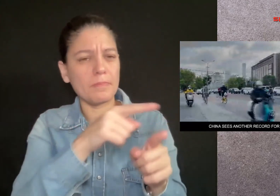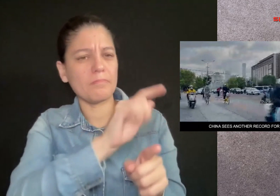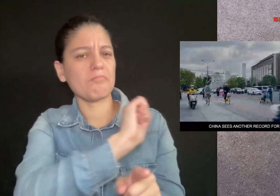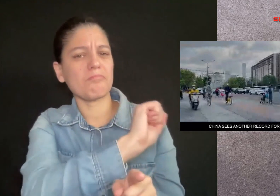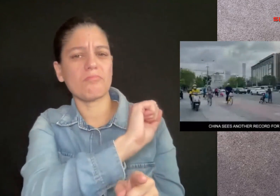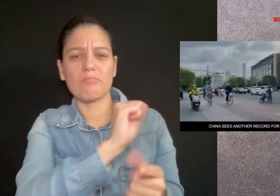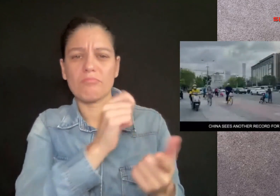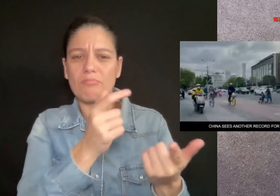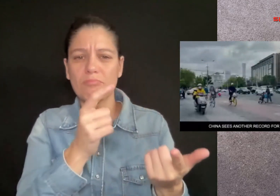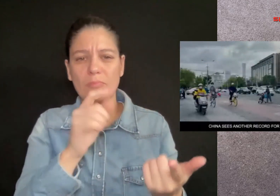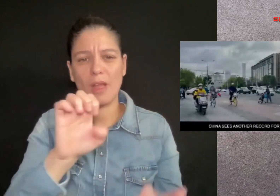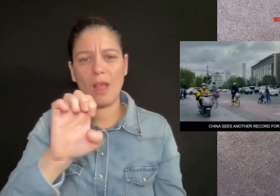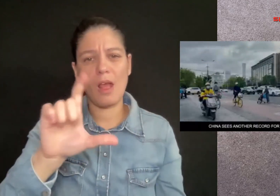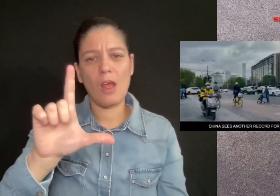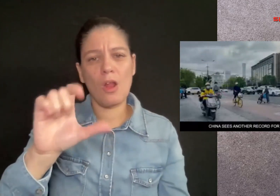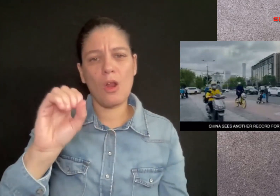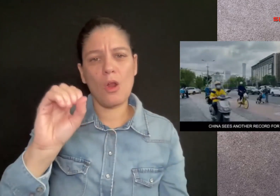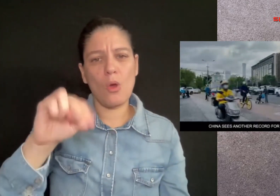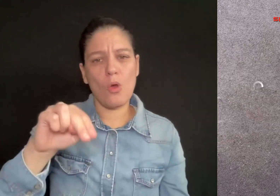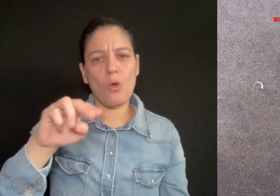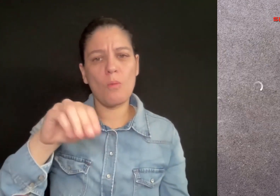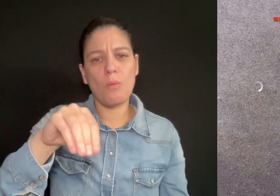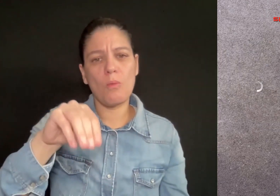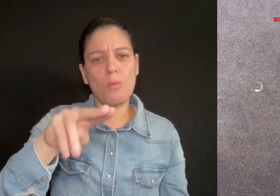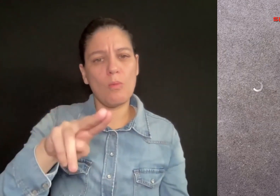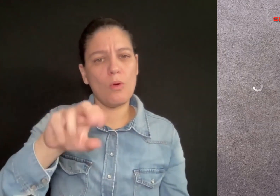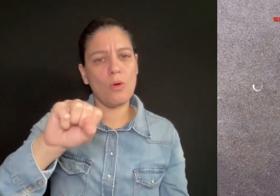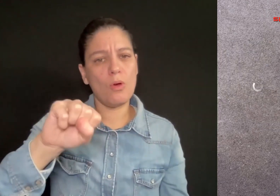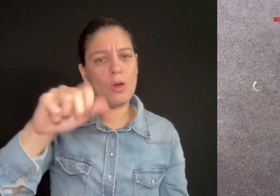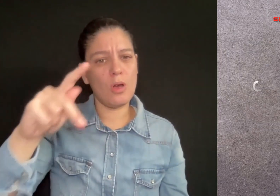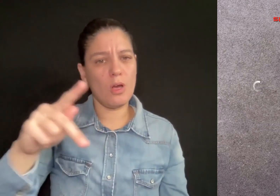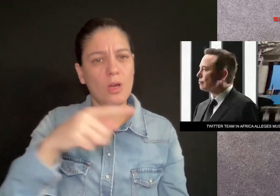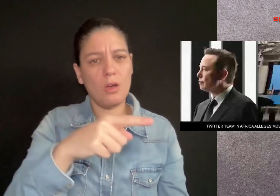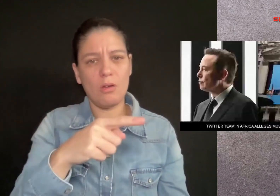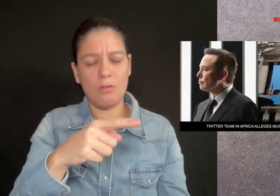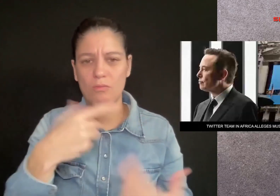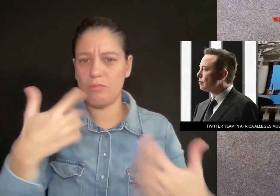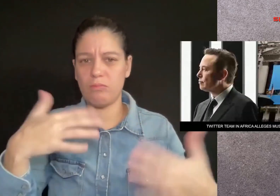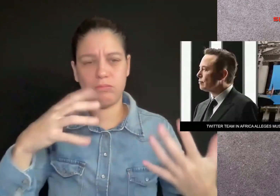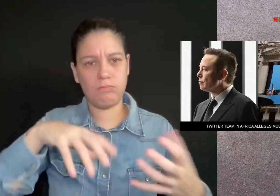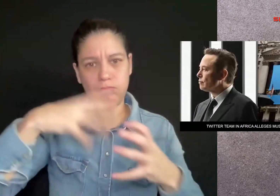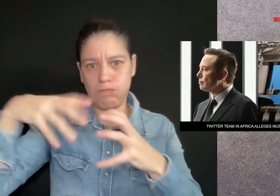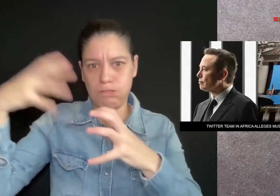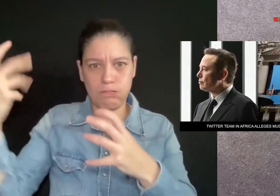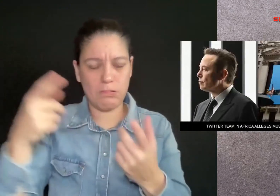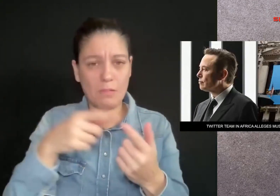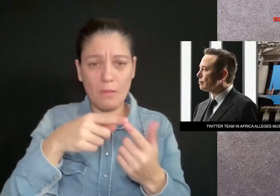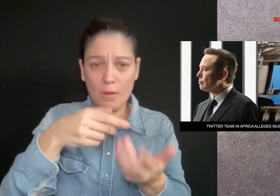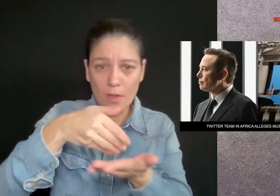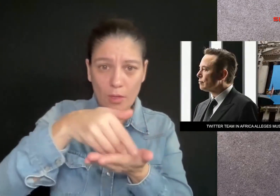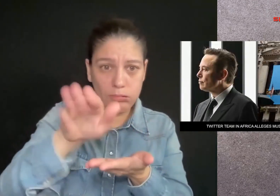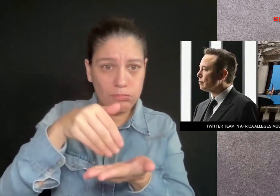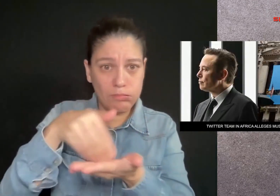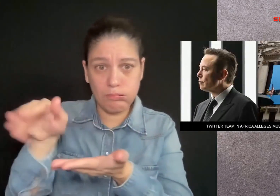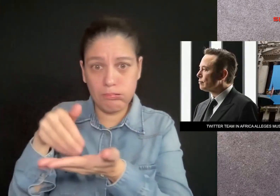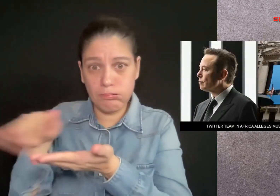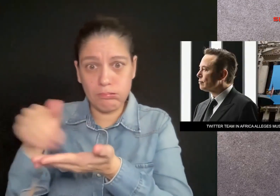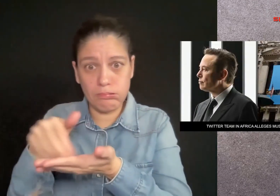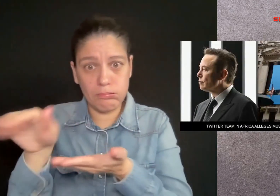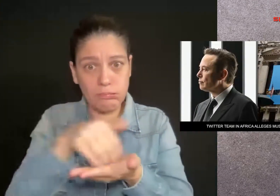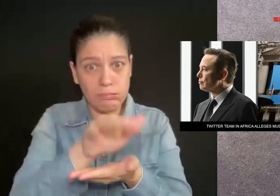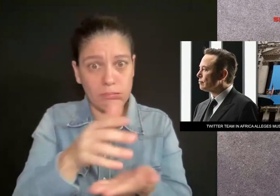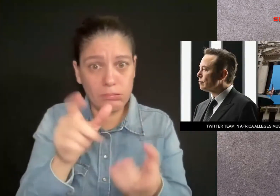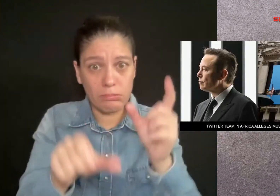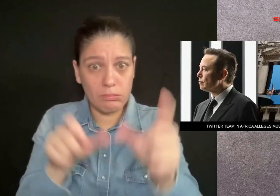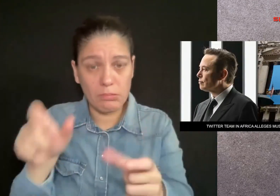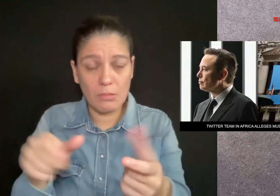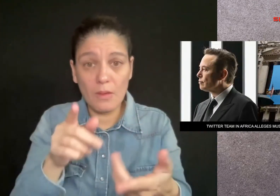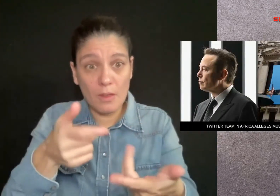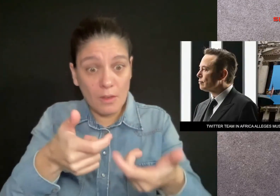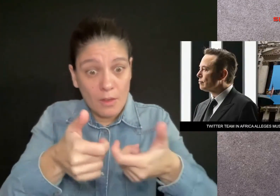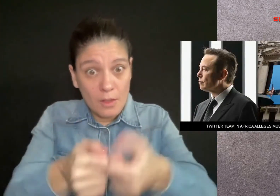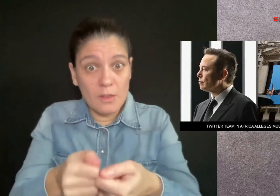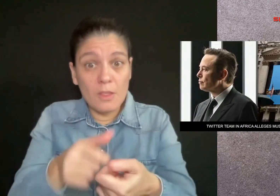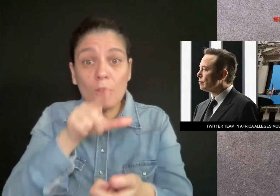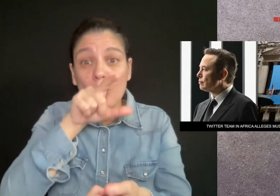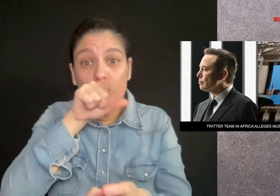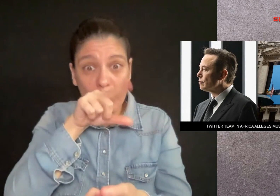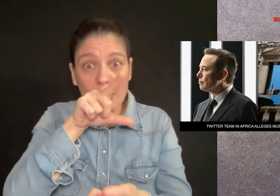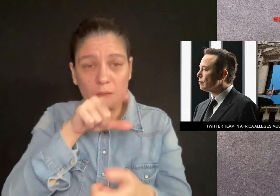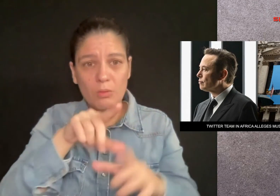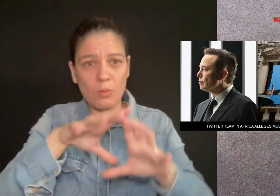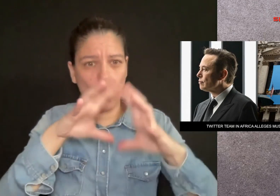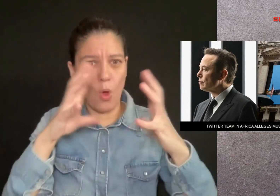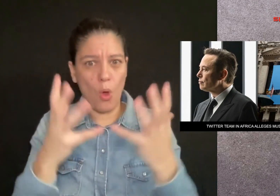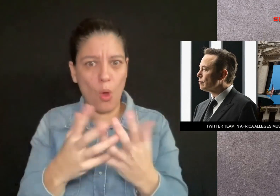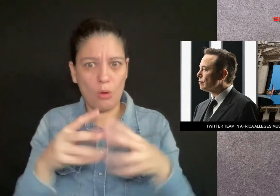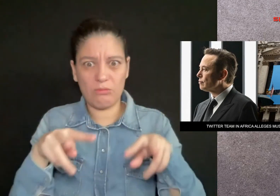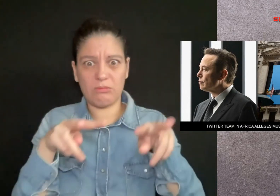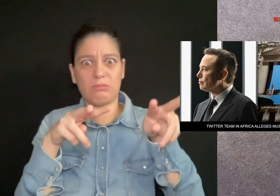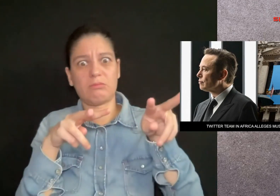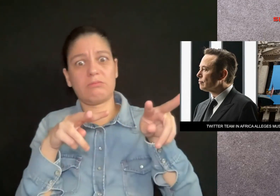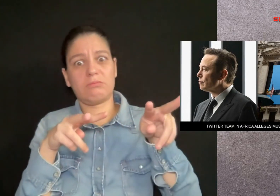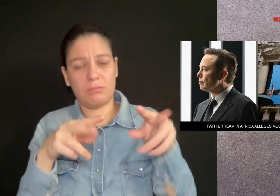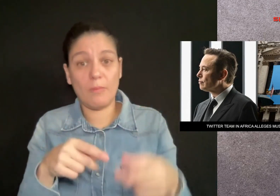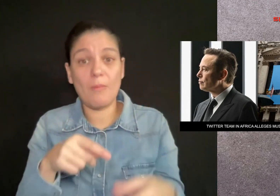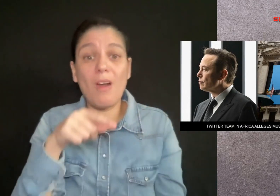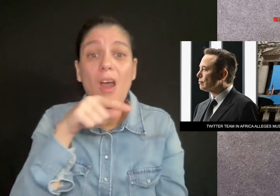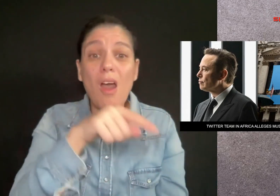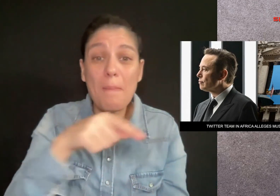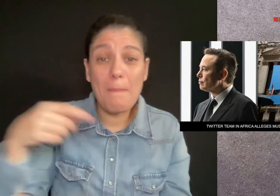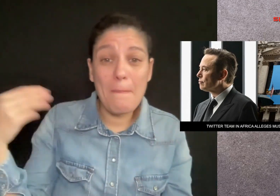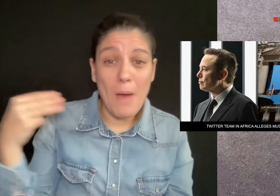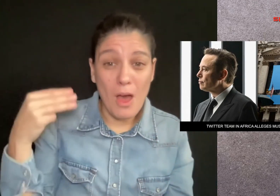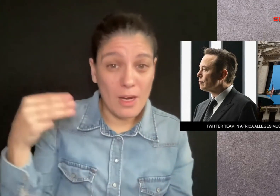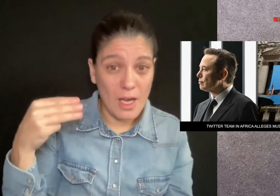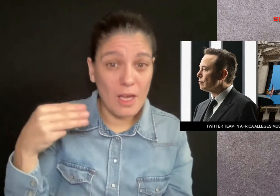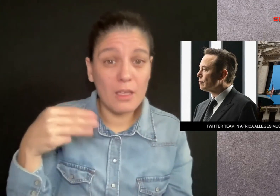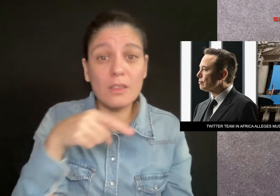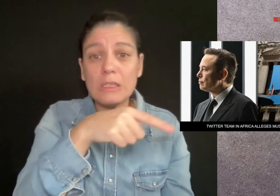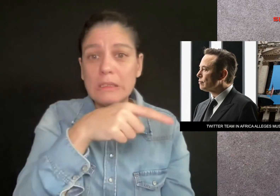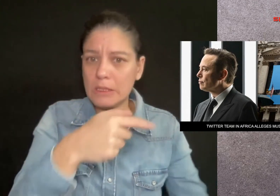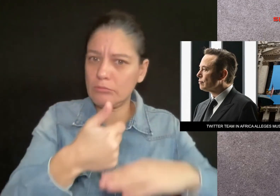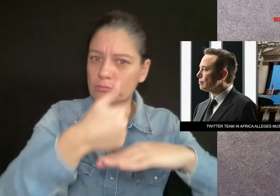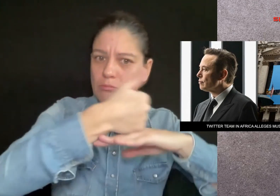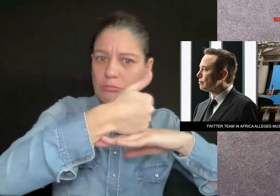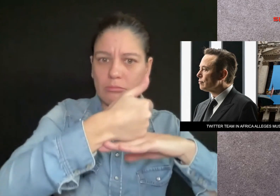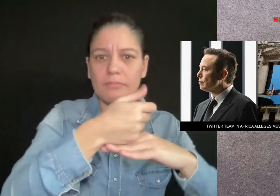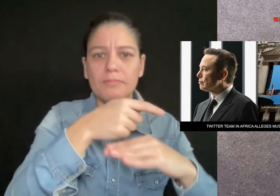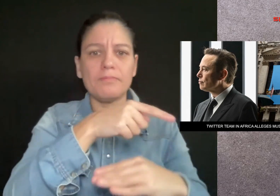Elon Musk's controversial handling of Twitter layoffs is being felt around the world